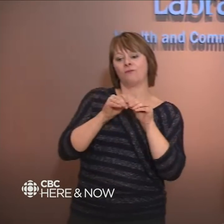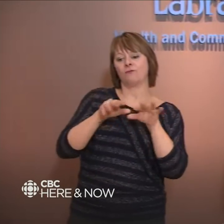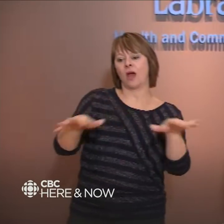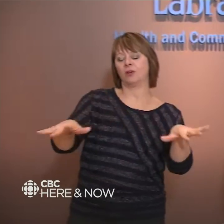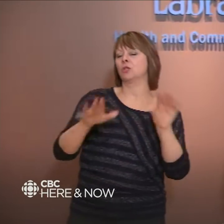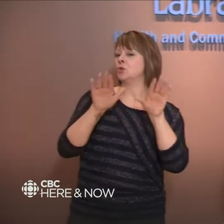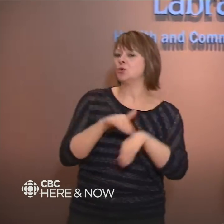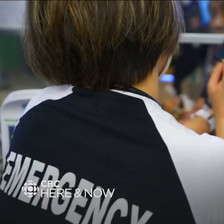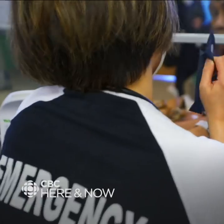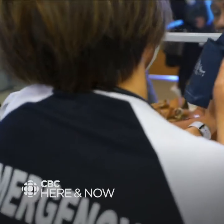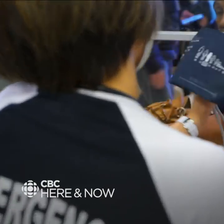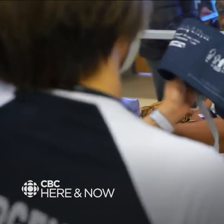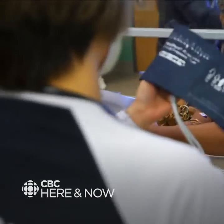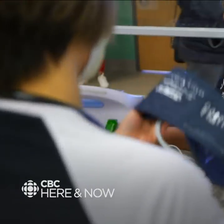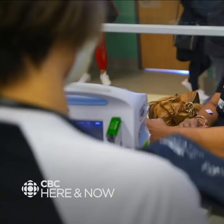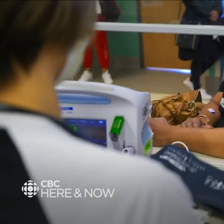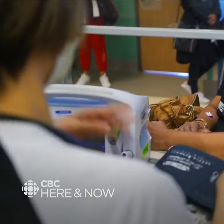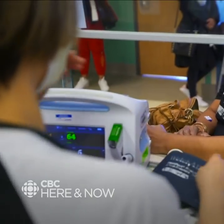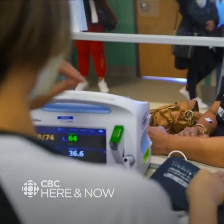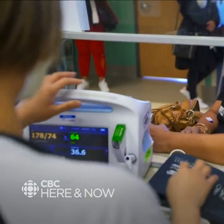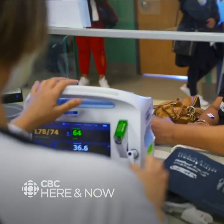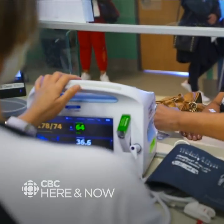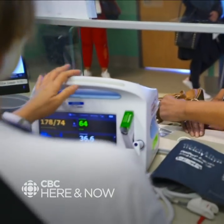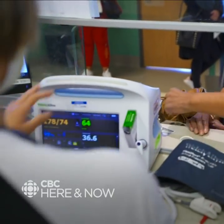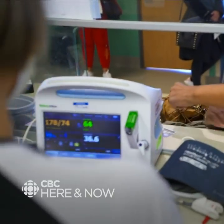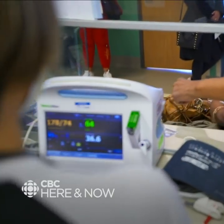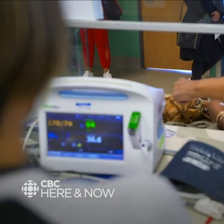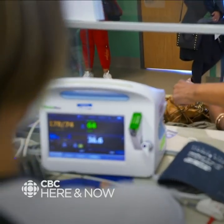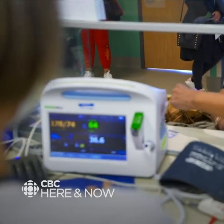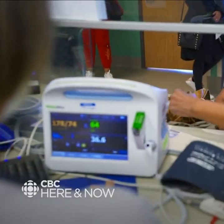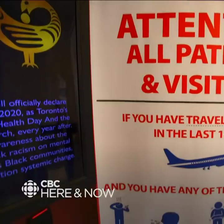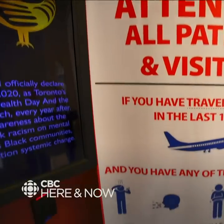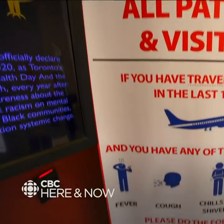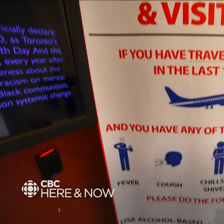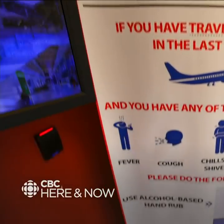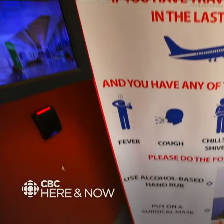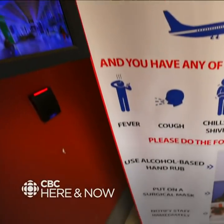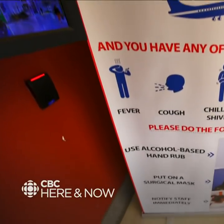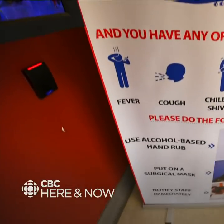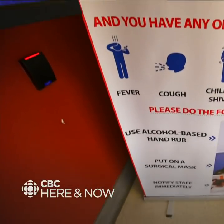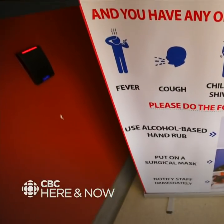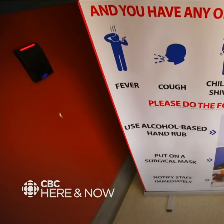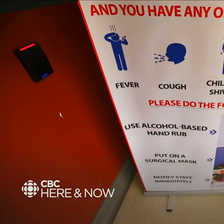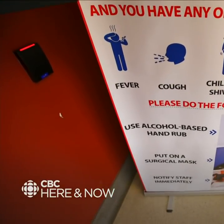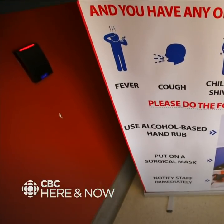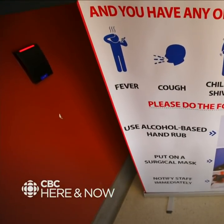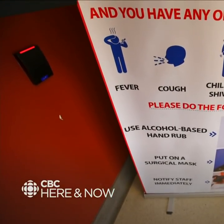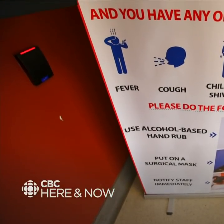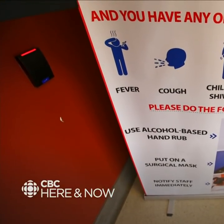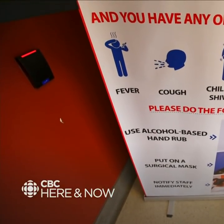A PANDEMIC. WE HAVE NO CASES HERE WE